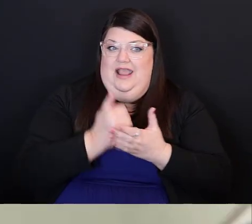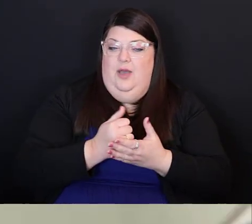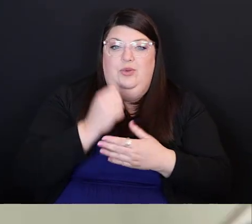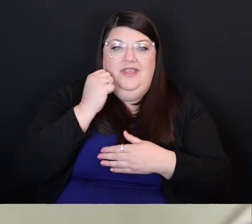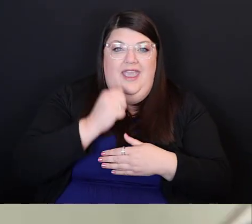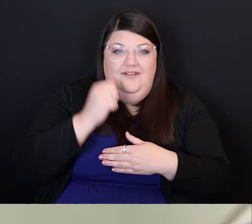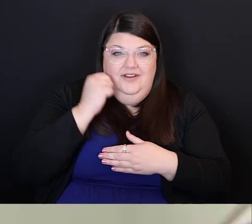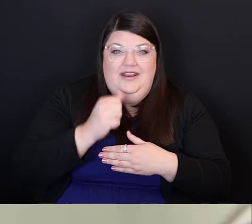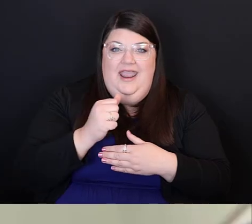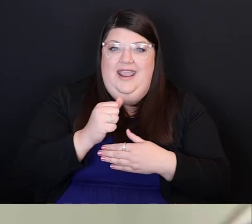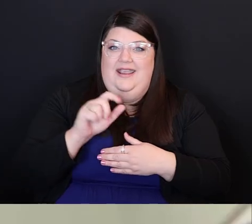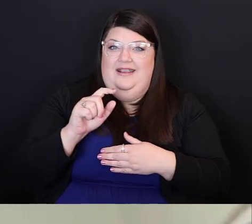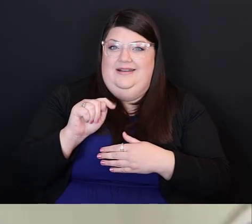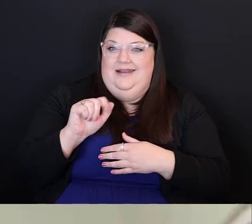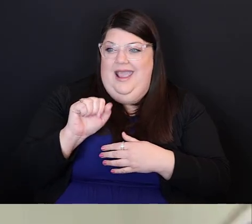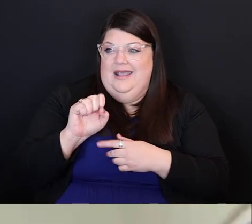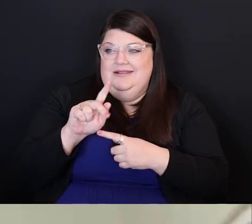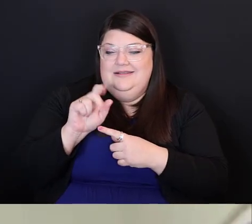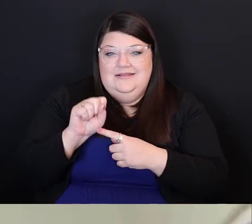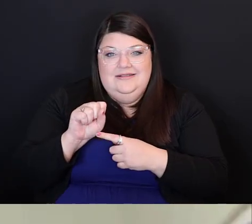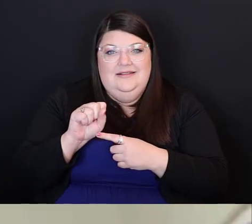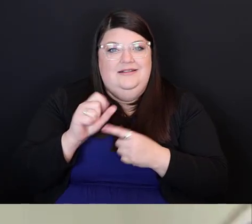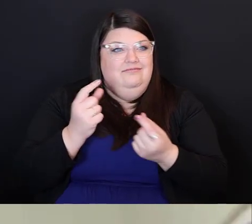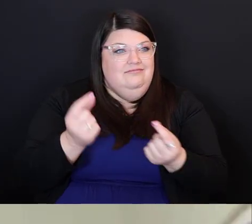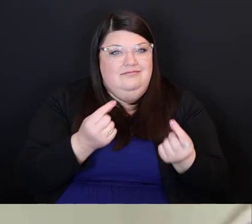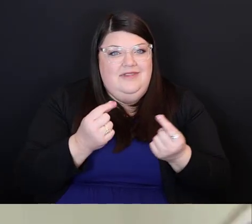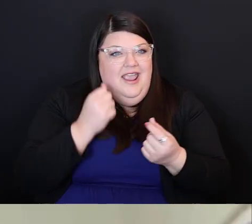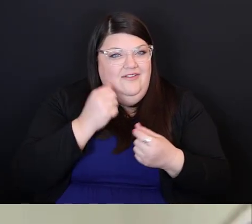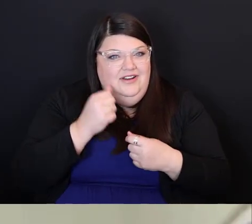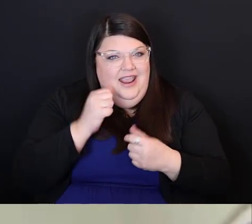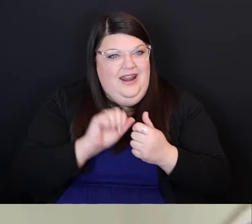and that will inspire people to take action. And there's two avenues here.